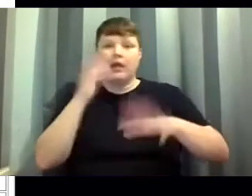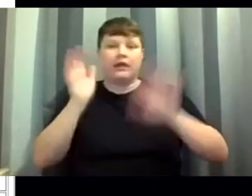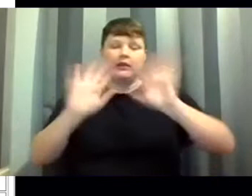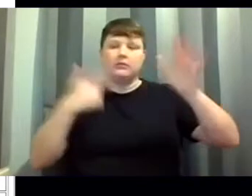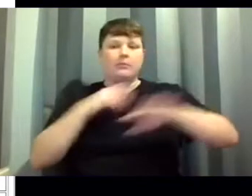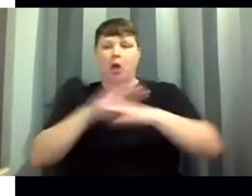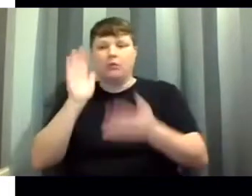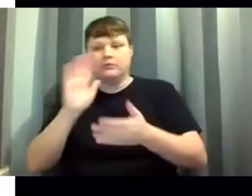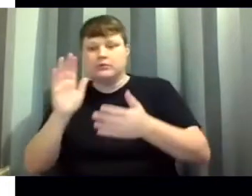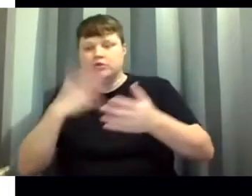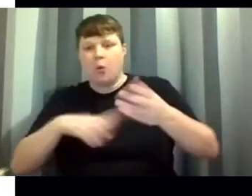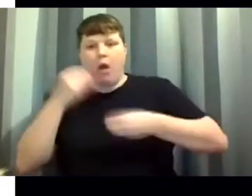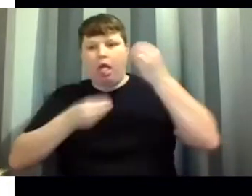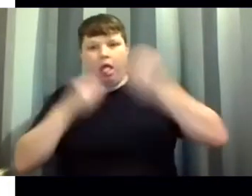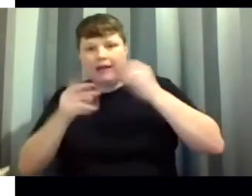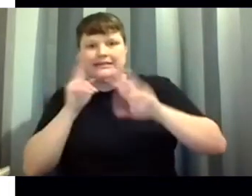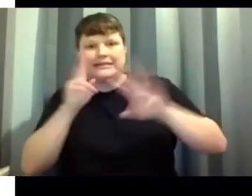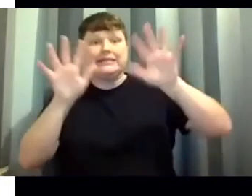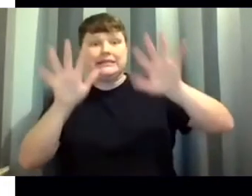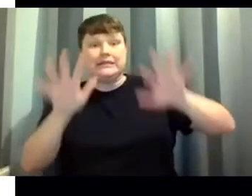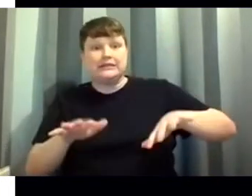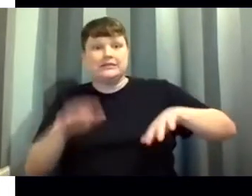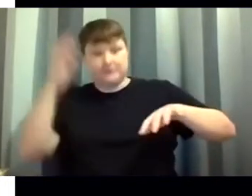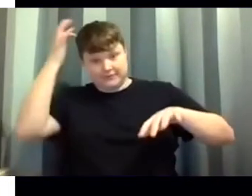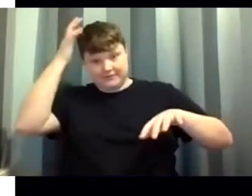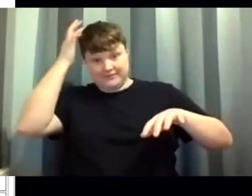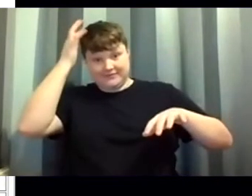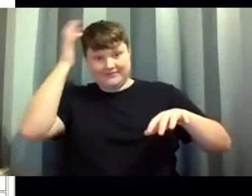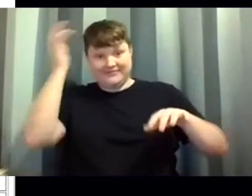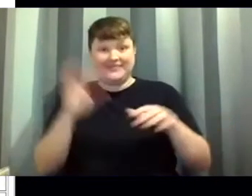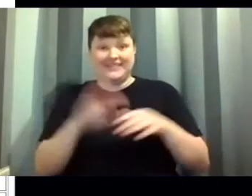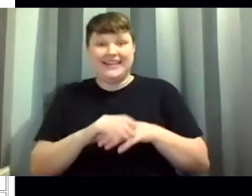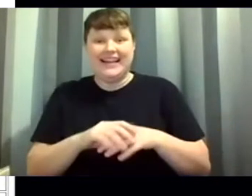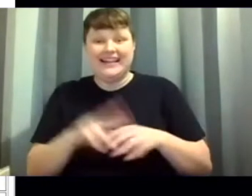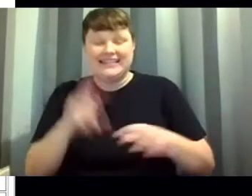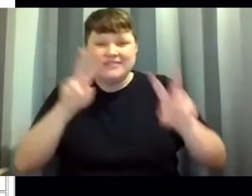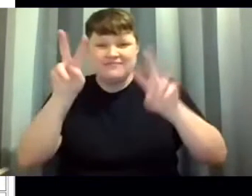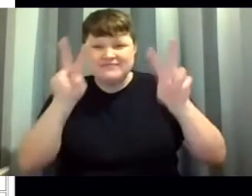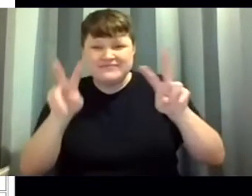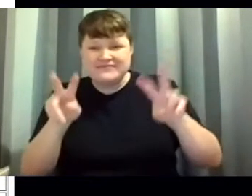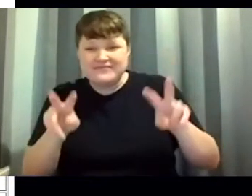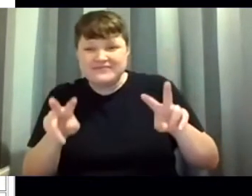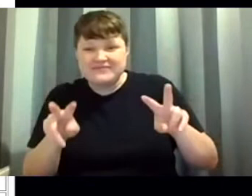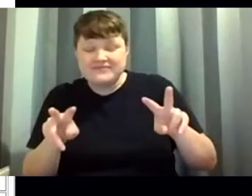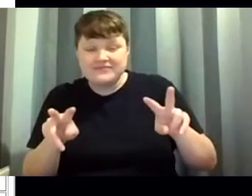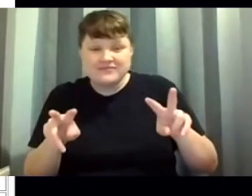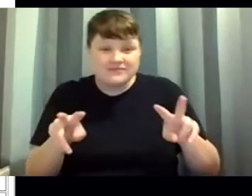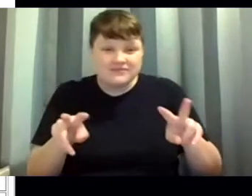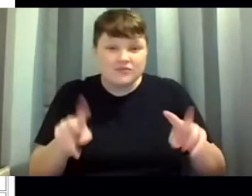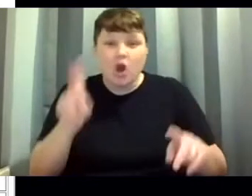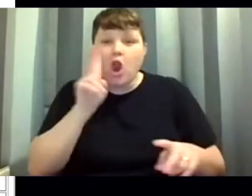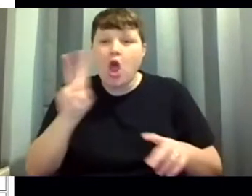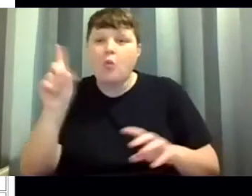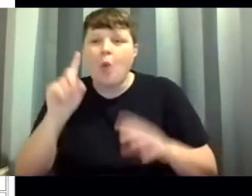can scroll through and look for things that are important or things